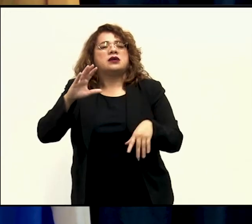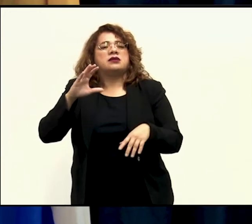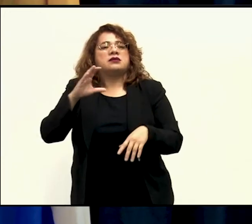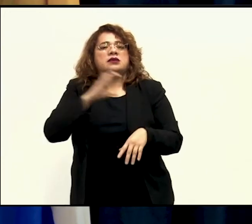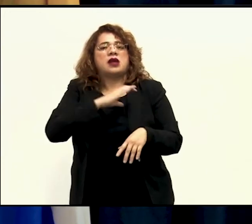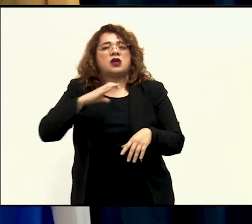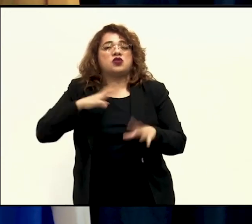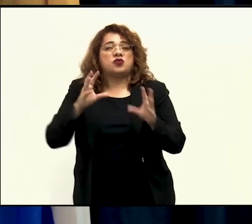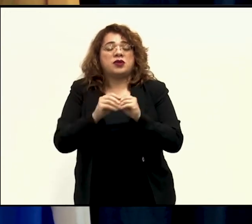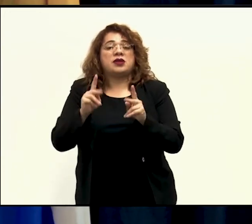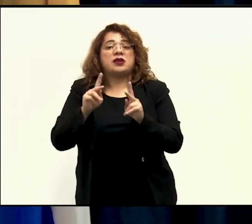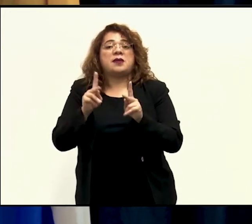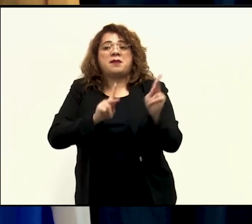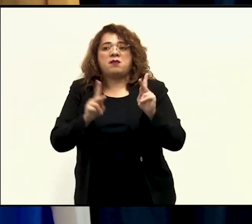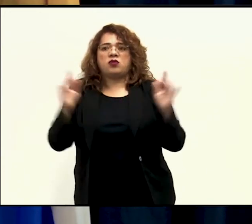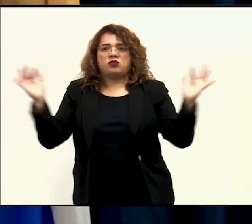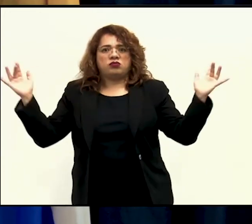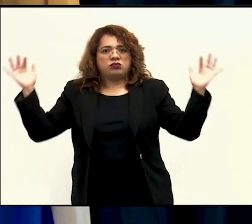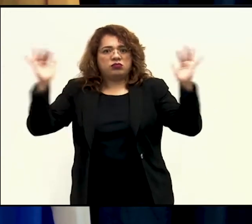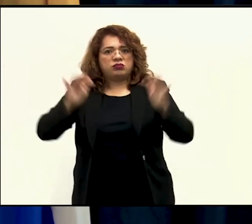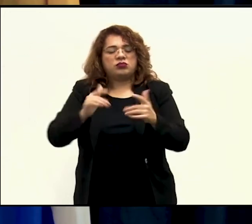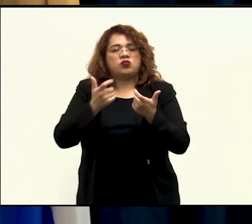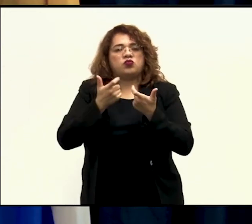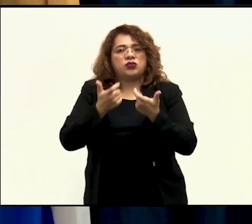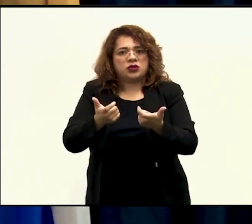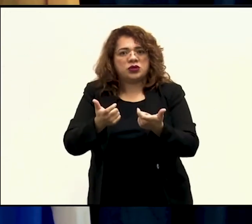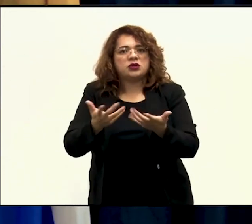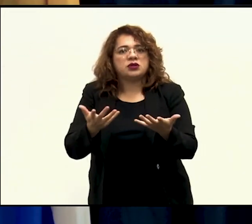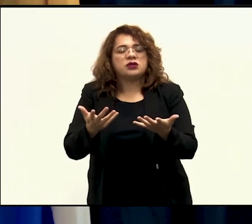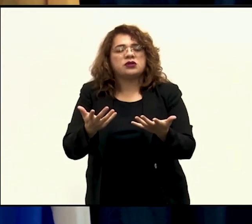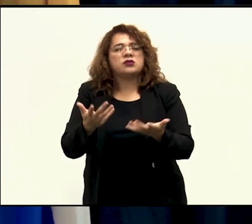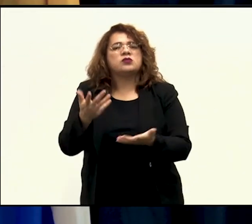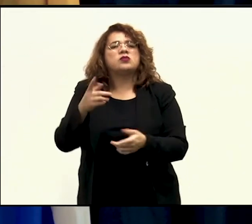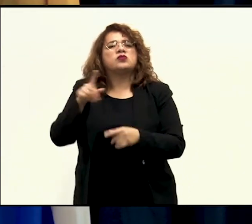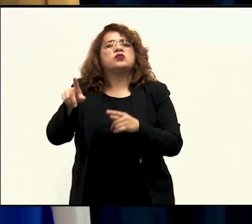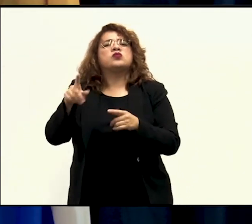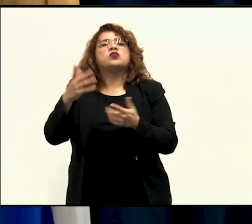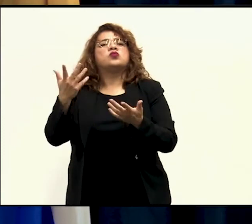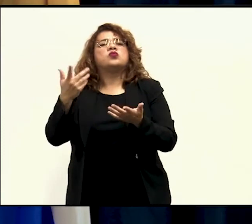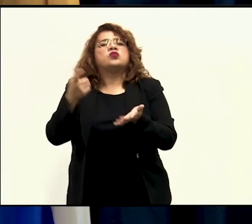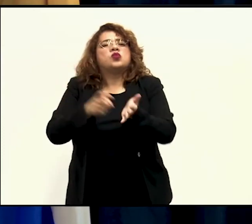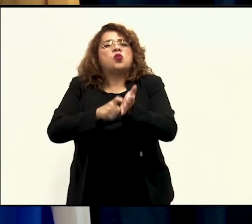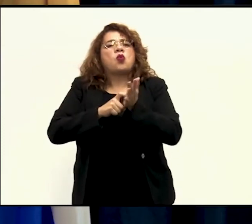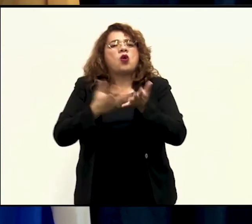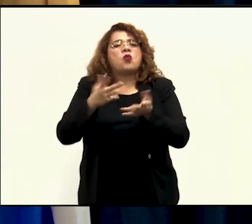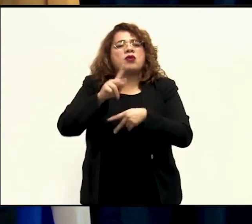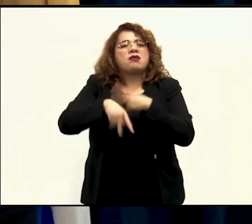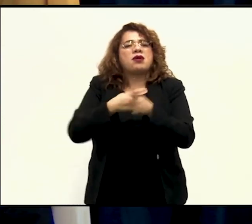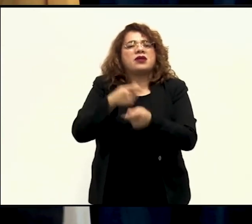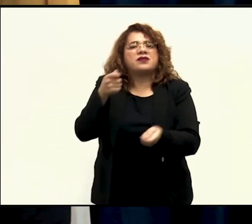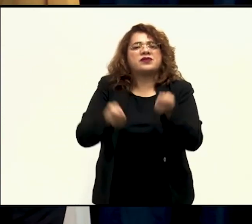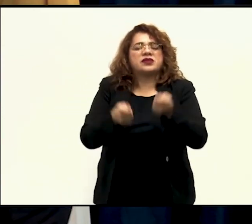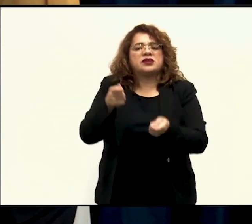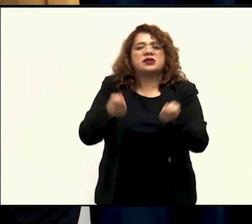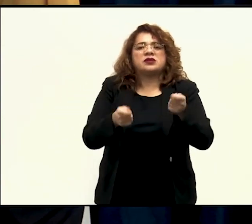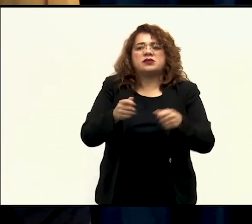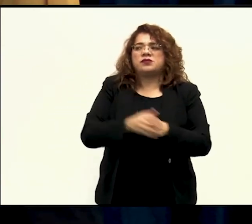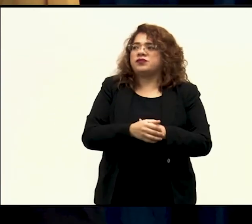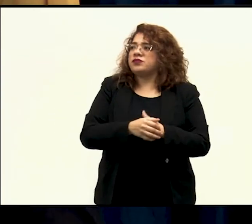public in attendance and what kind of modifications might that require? I can go and then you can go.